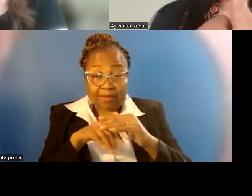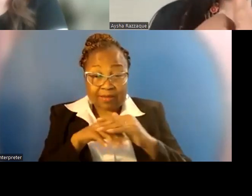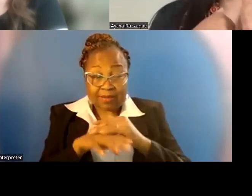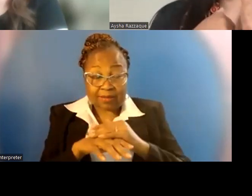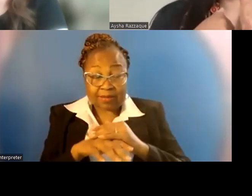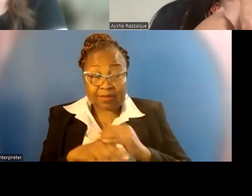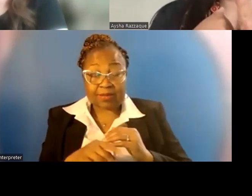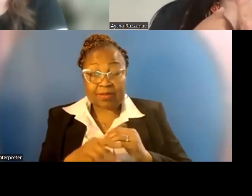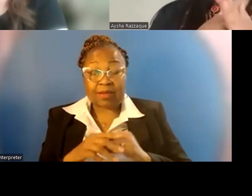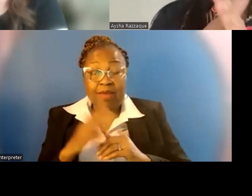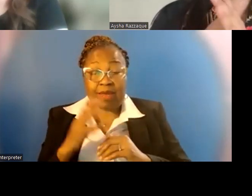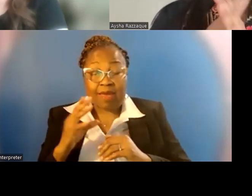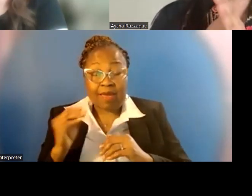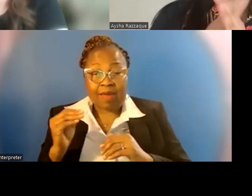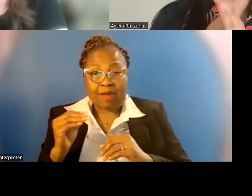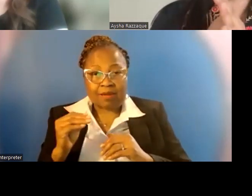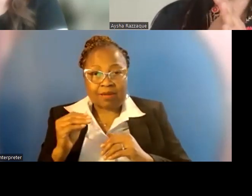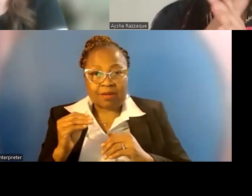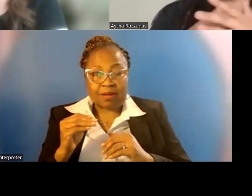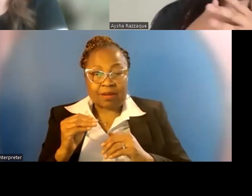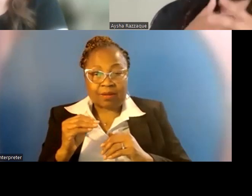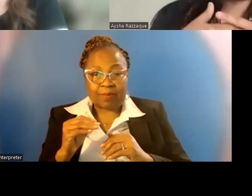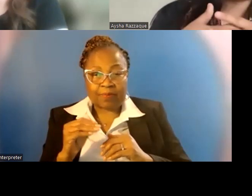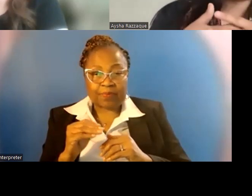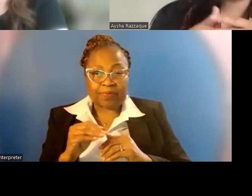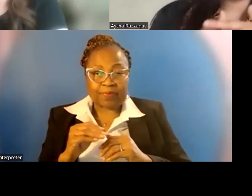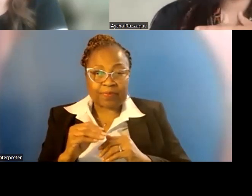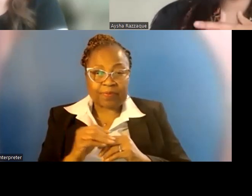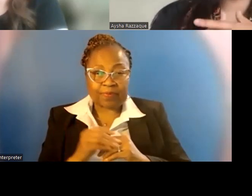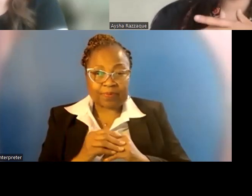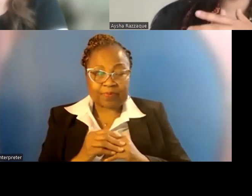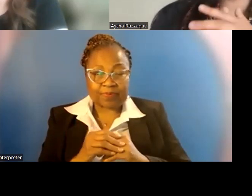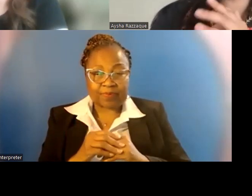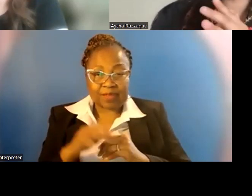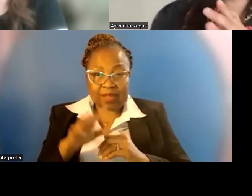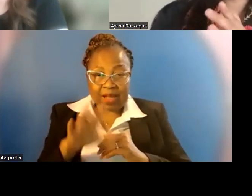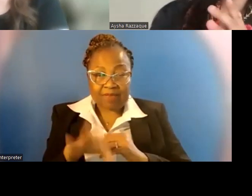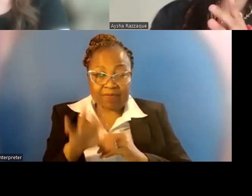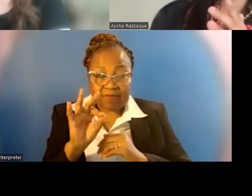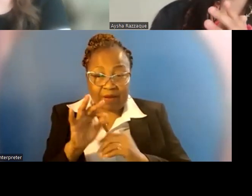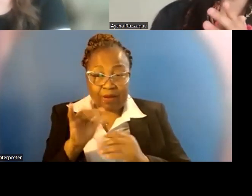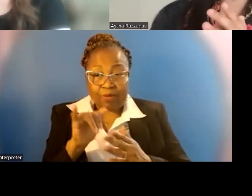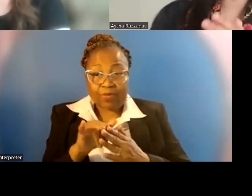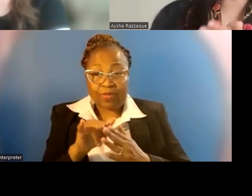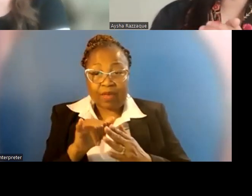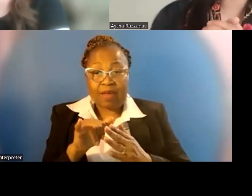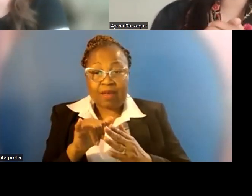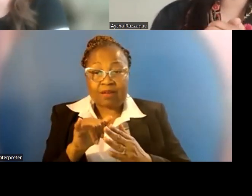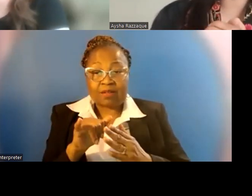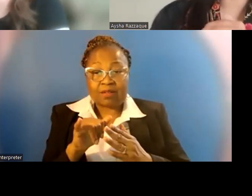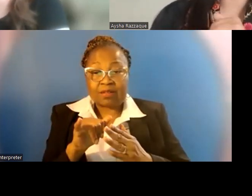And it, and I found that even just the smallest things